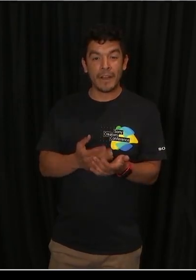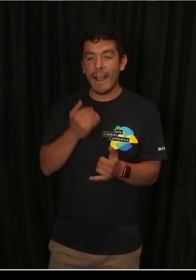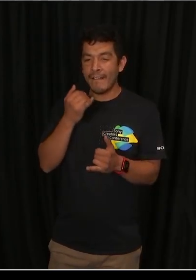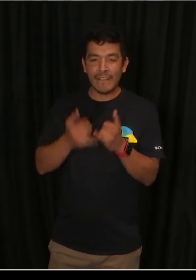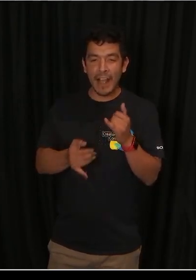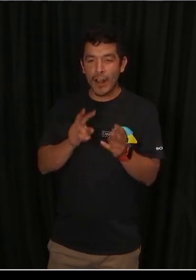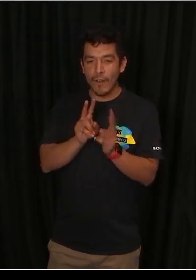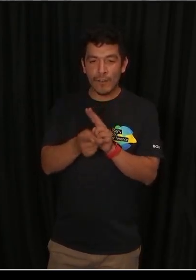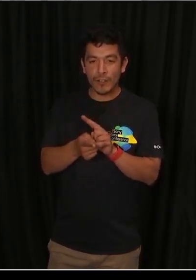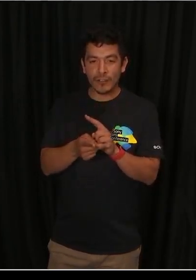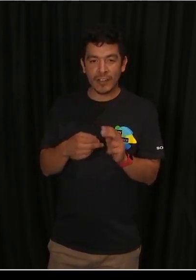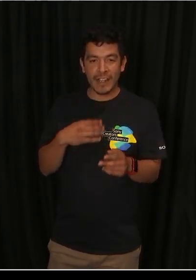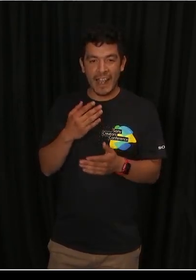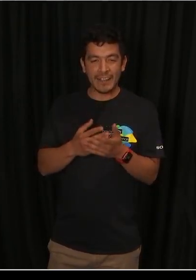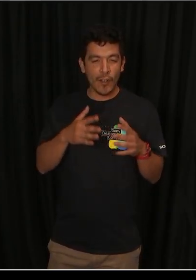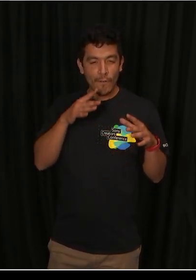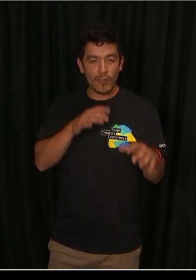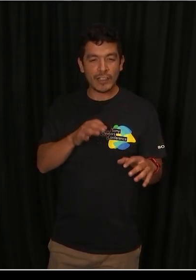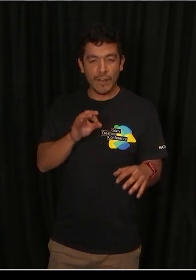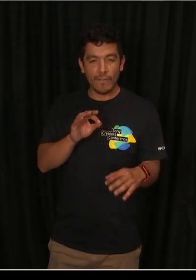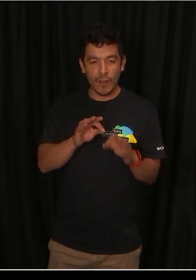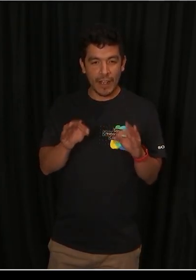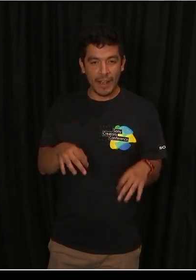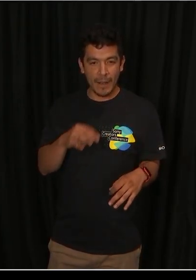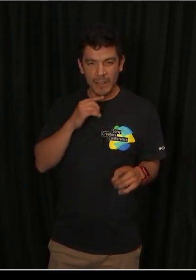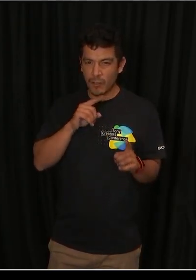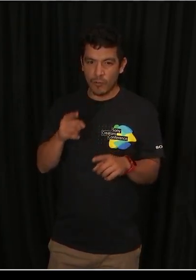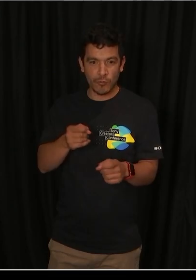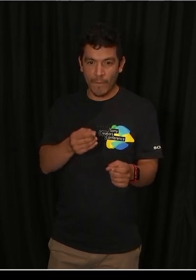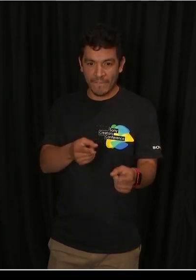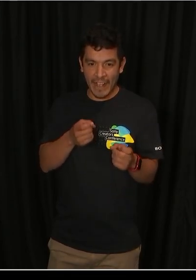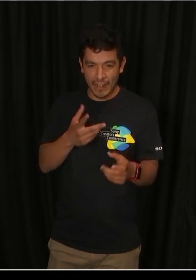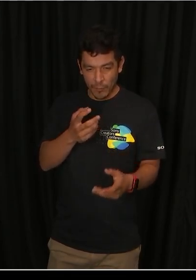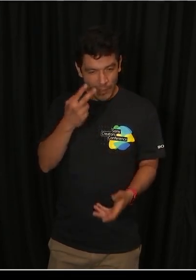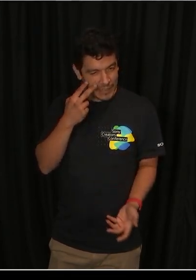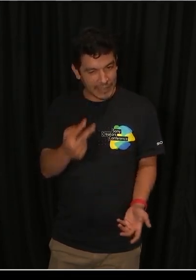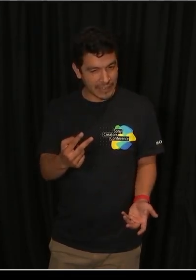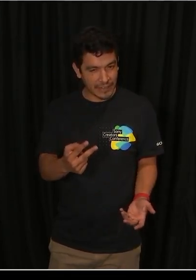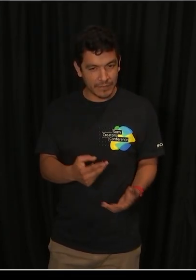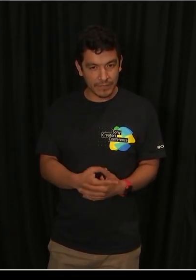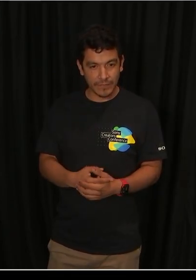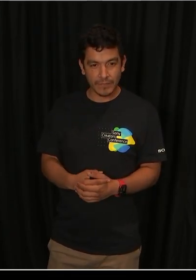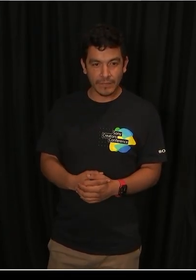And I have some freeze frames, because it goes by so fast, you want to just sit and look at them all.